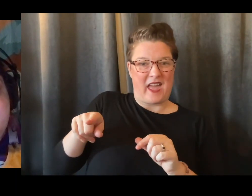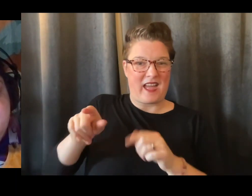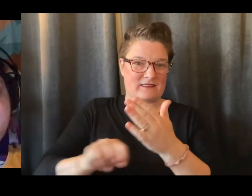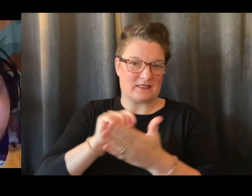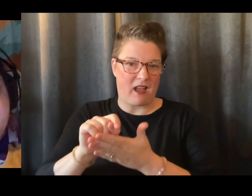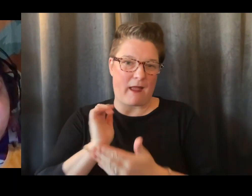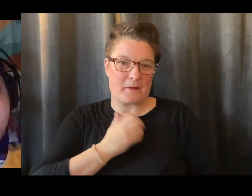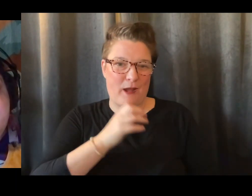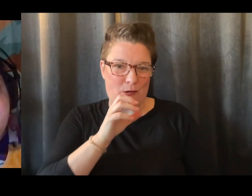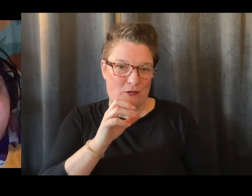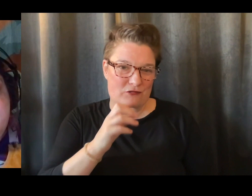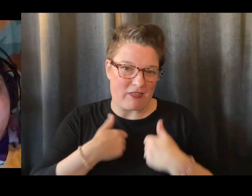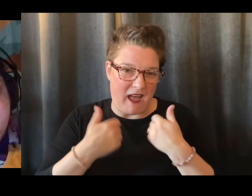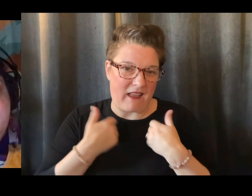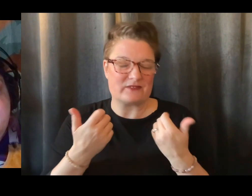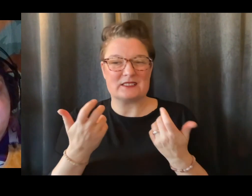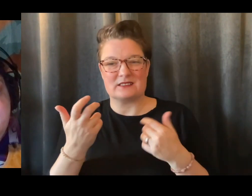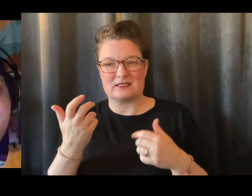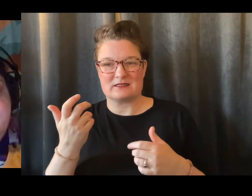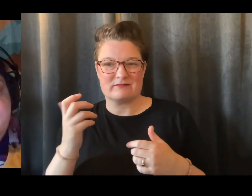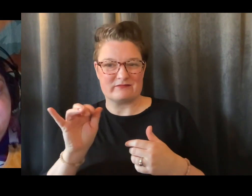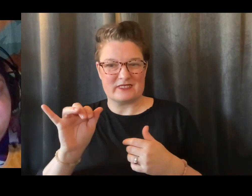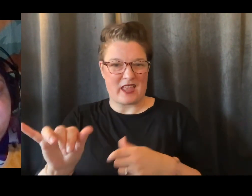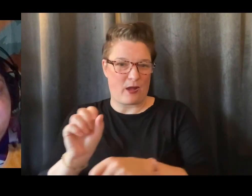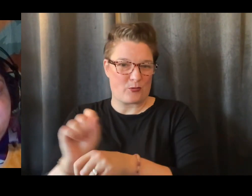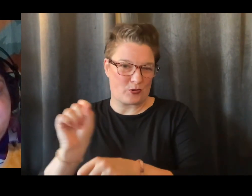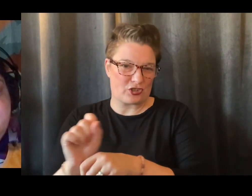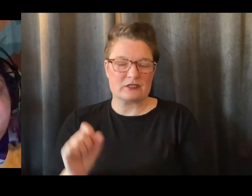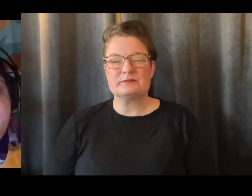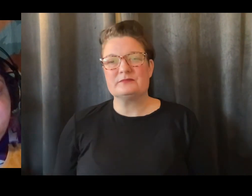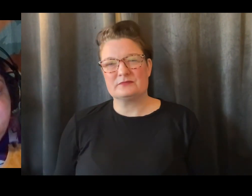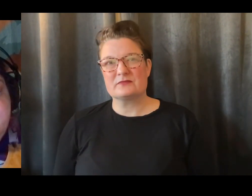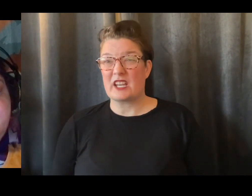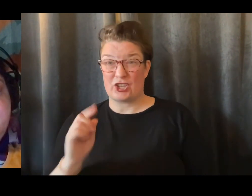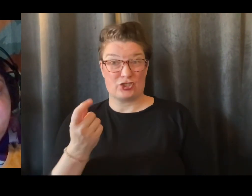And I mean, it's been amazing just in the few years that we've been doing this, that